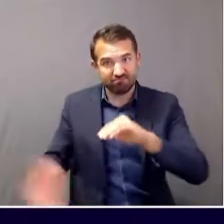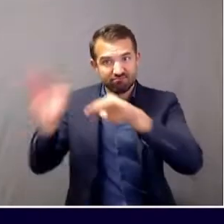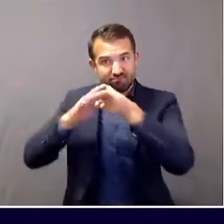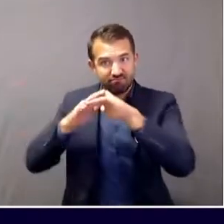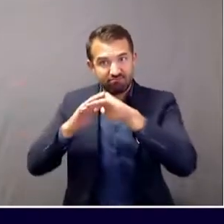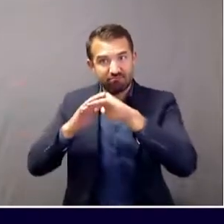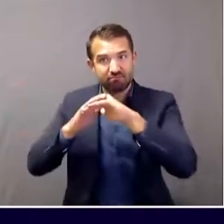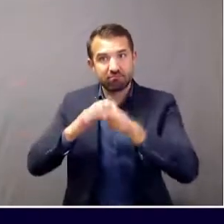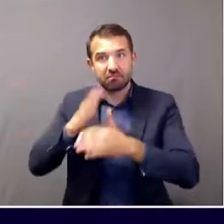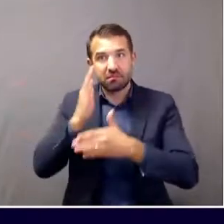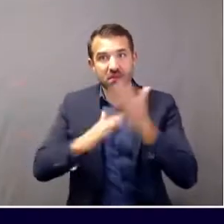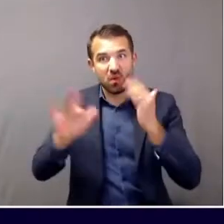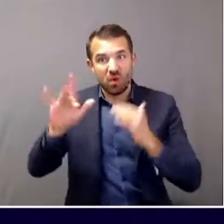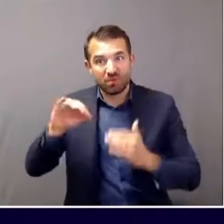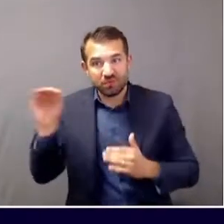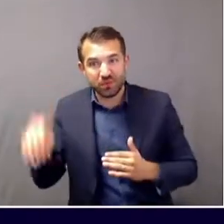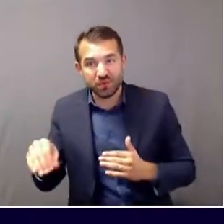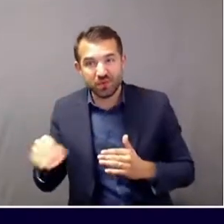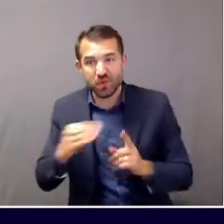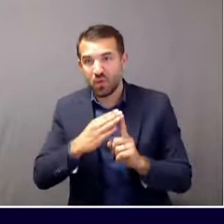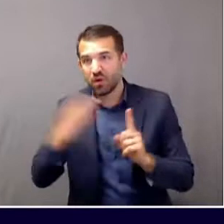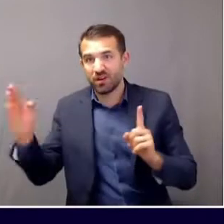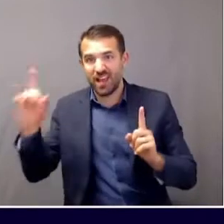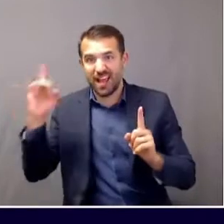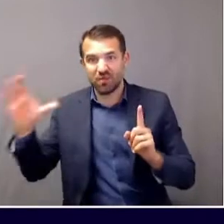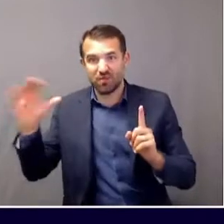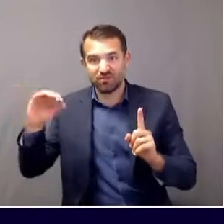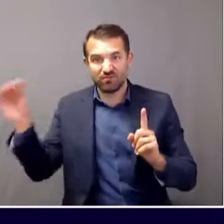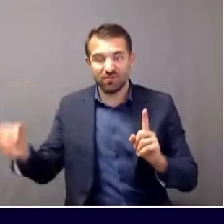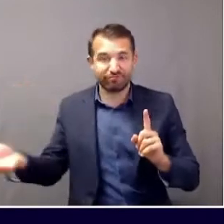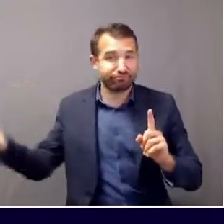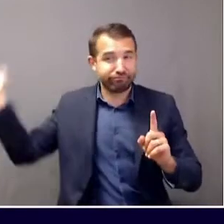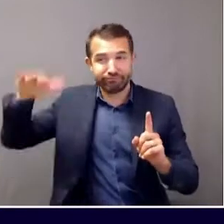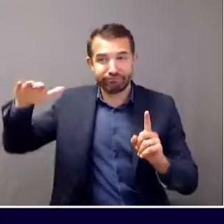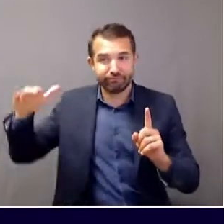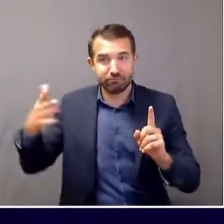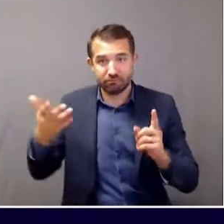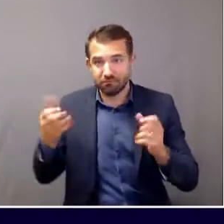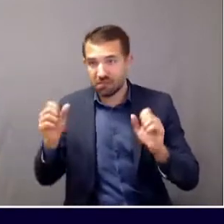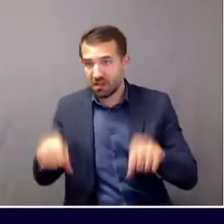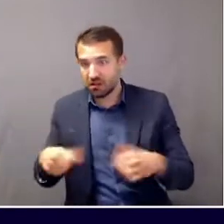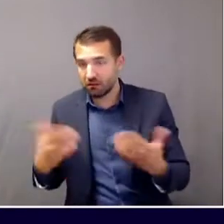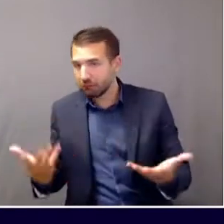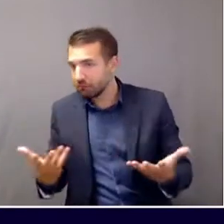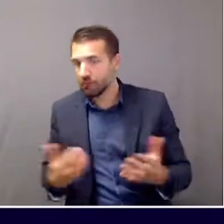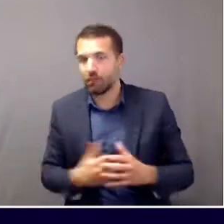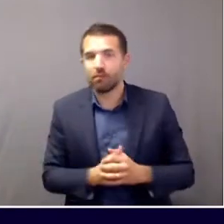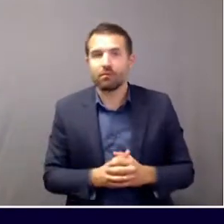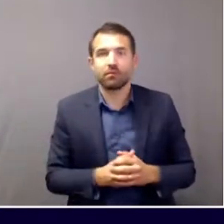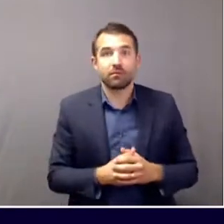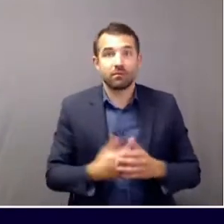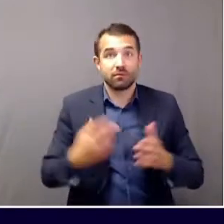percent like every one of them over the past two weeks said you